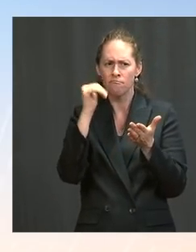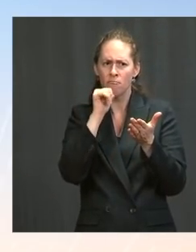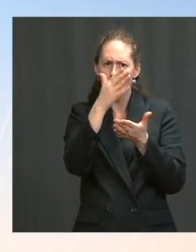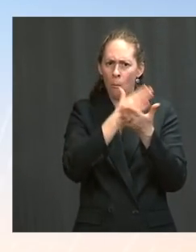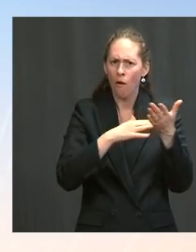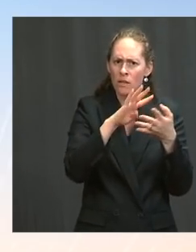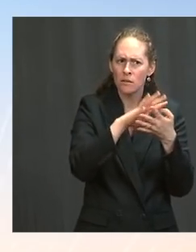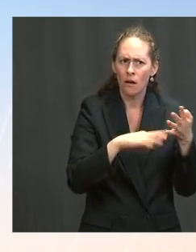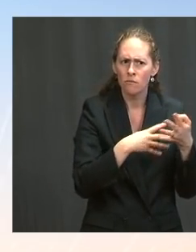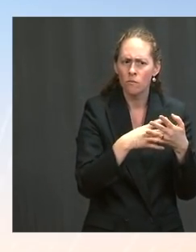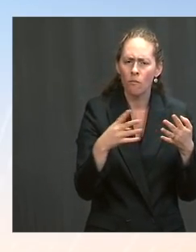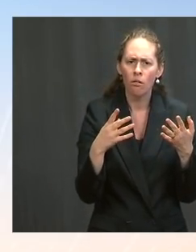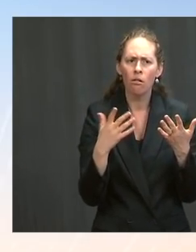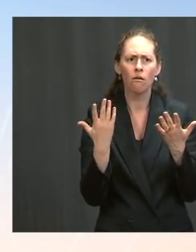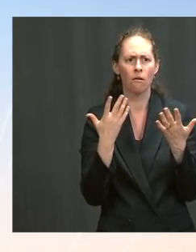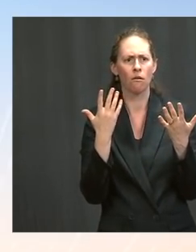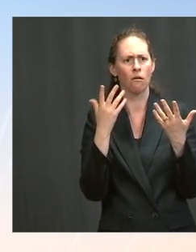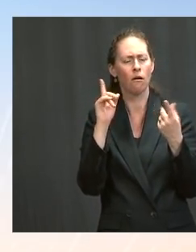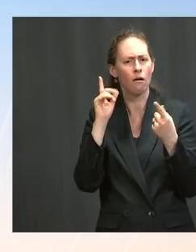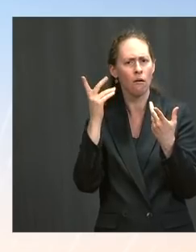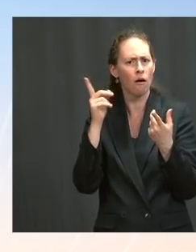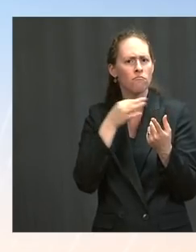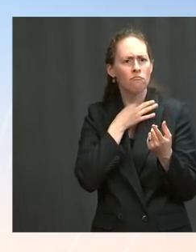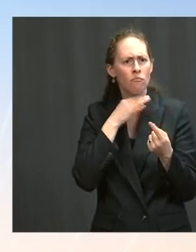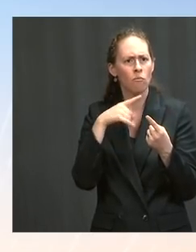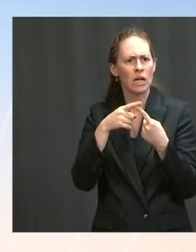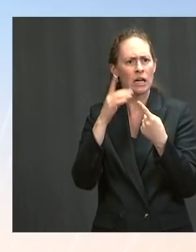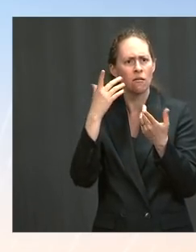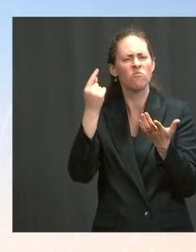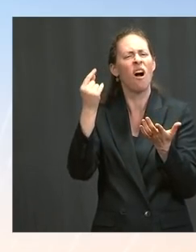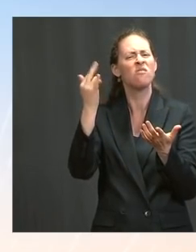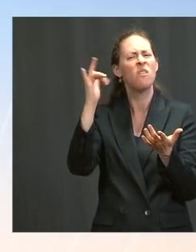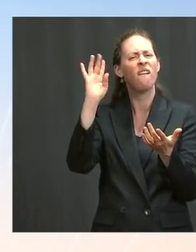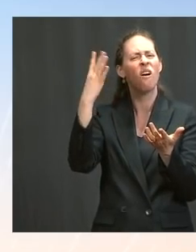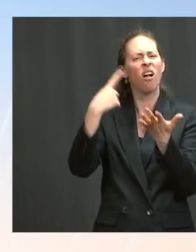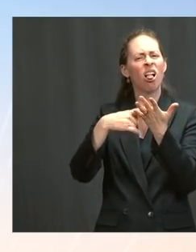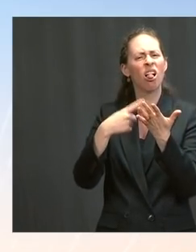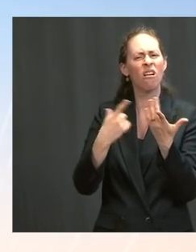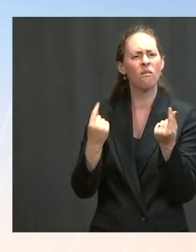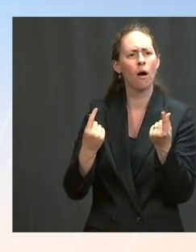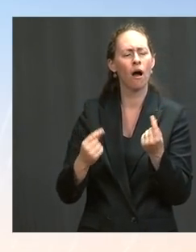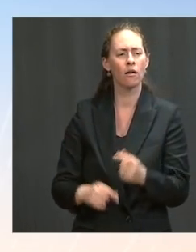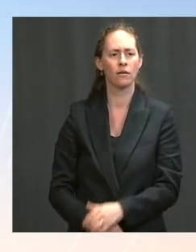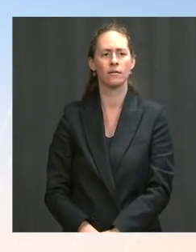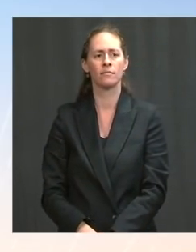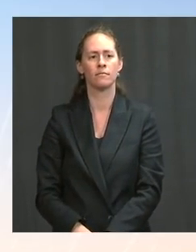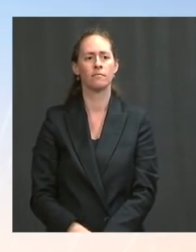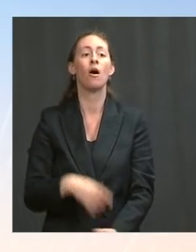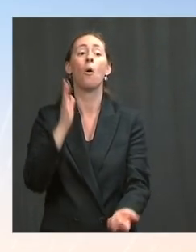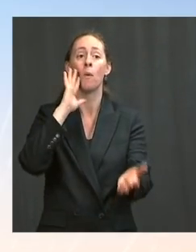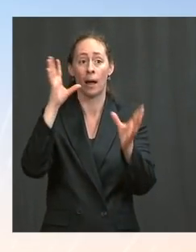and what he's going to be talking about? Ms. Psaki: Sure. Well, he has a meeting with voting rights advocates today and with officials internally.